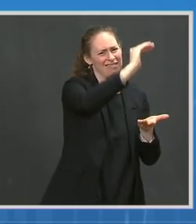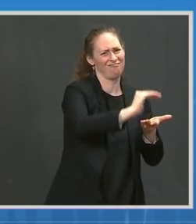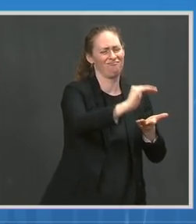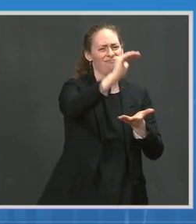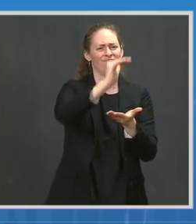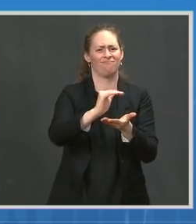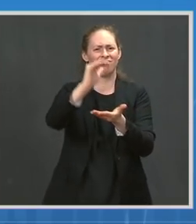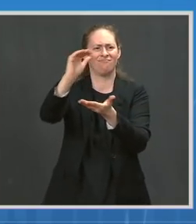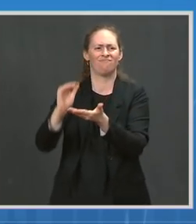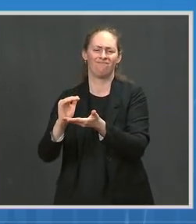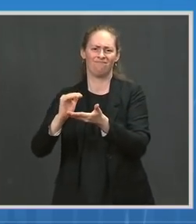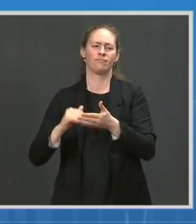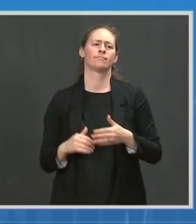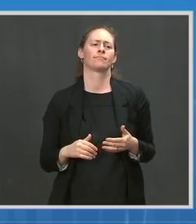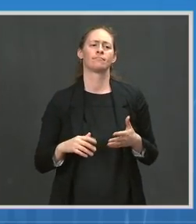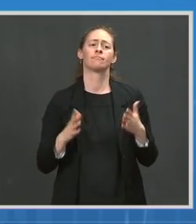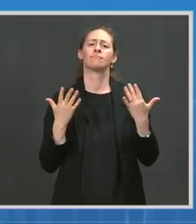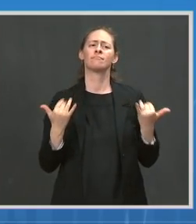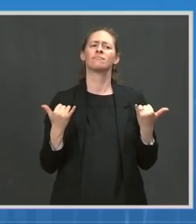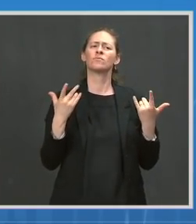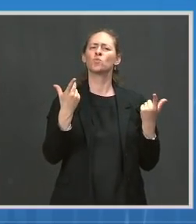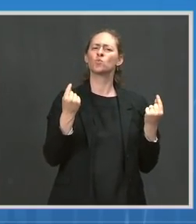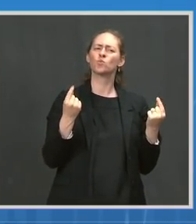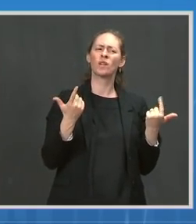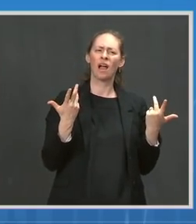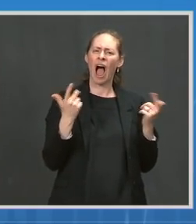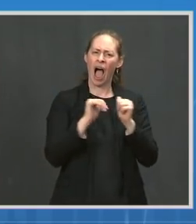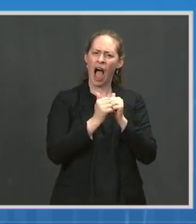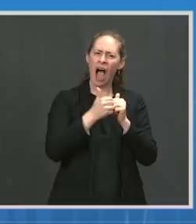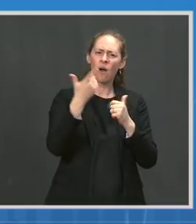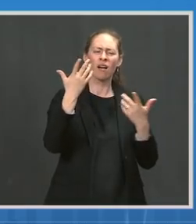to get back to doing the things we love is to get vaccinated.